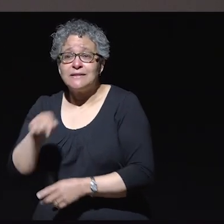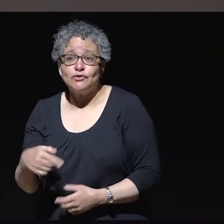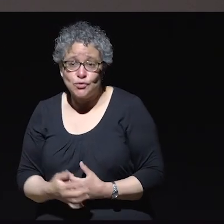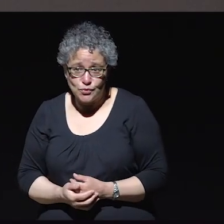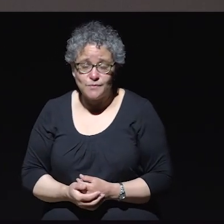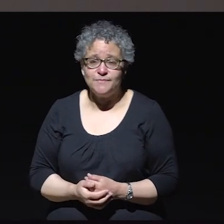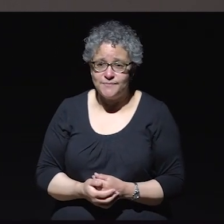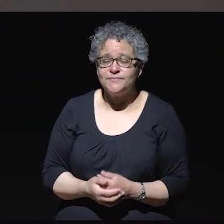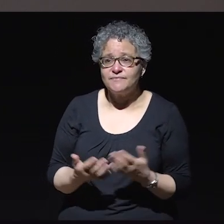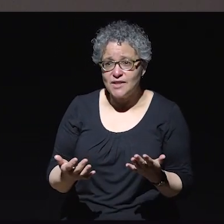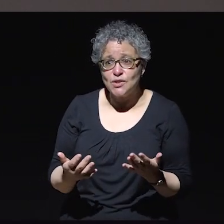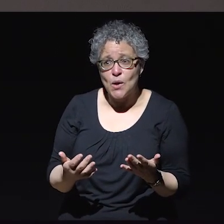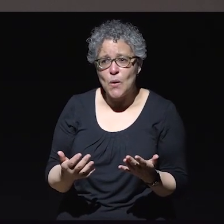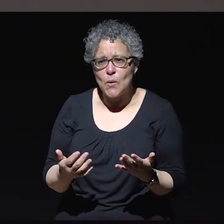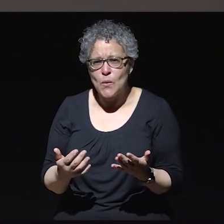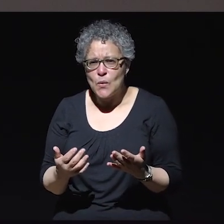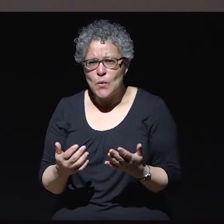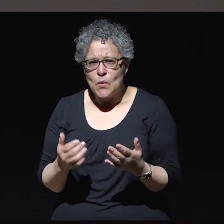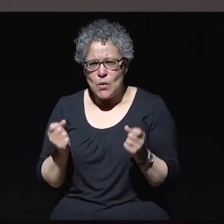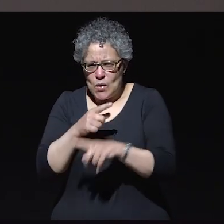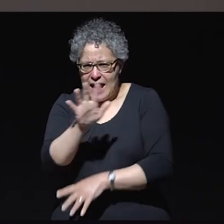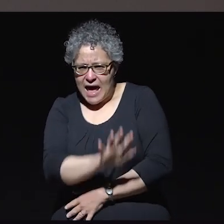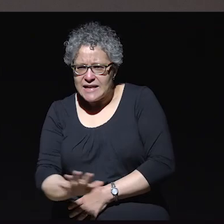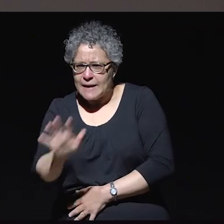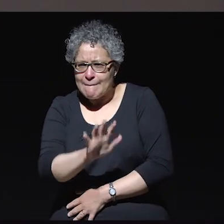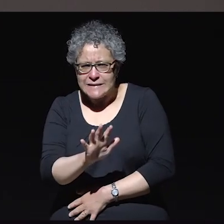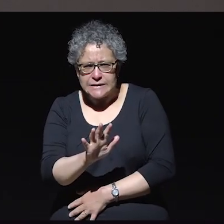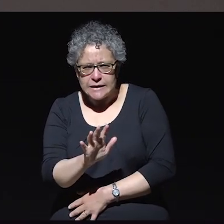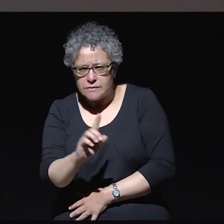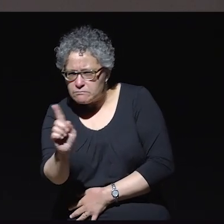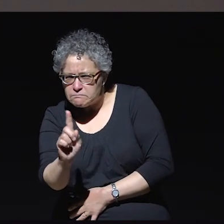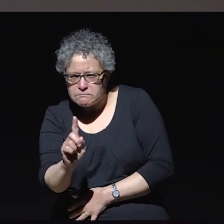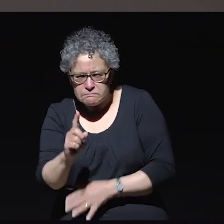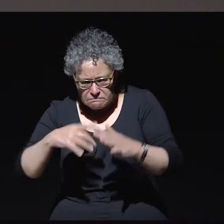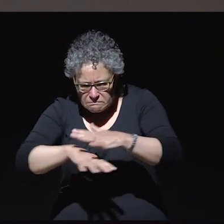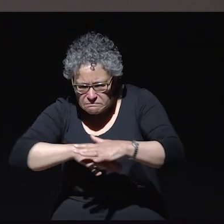So, the rather enigmatic quality of 'The Blue Boy' that they relate here to the Mona Lisa,